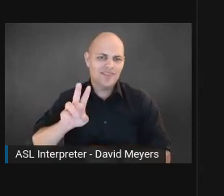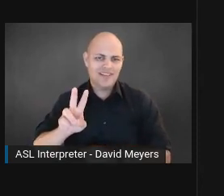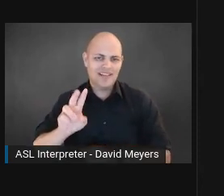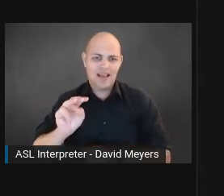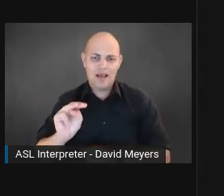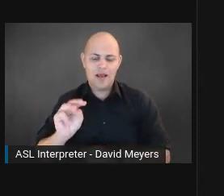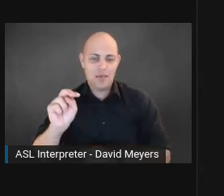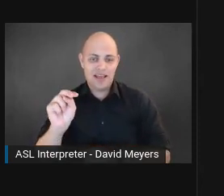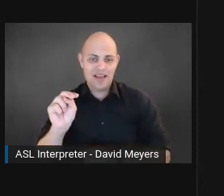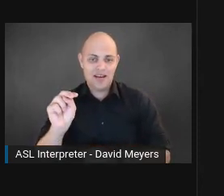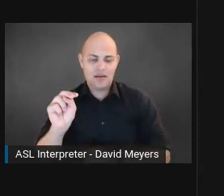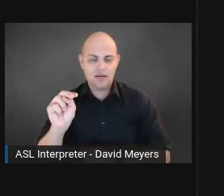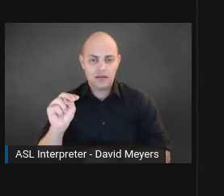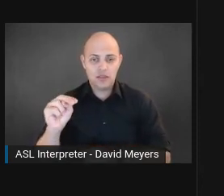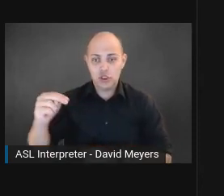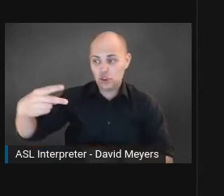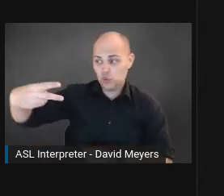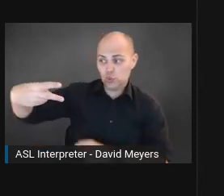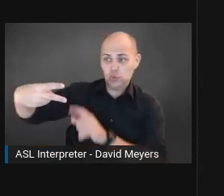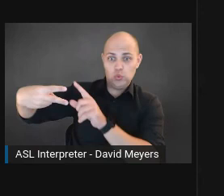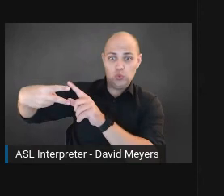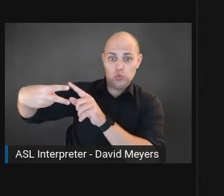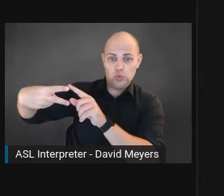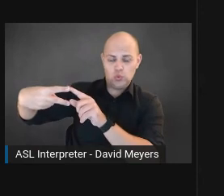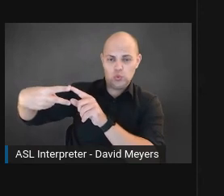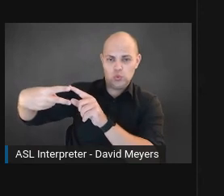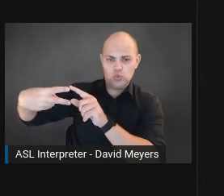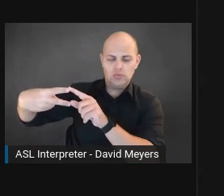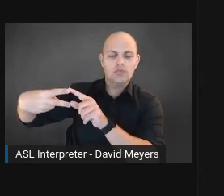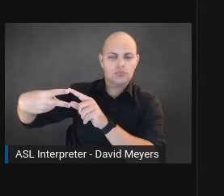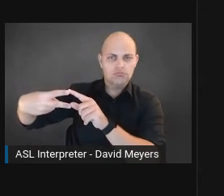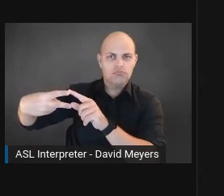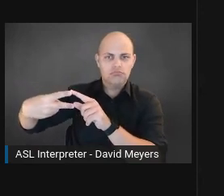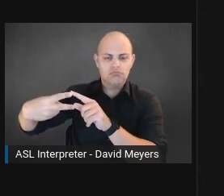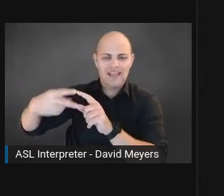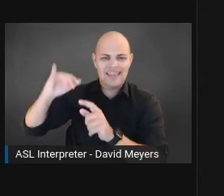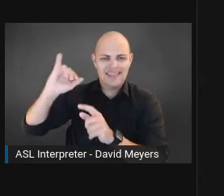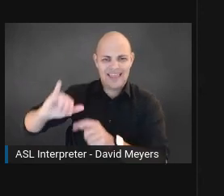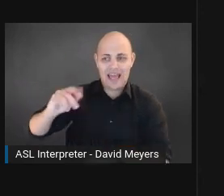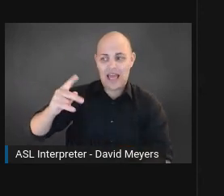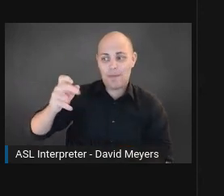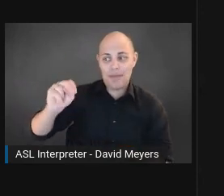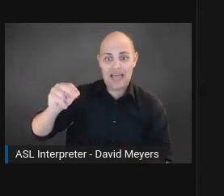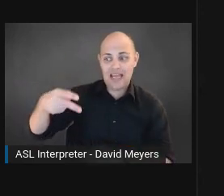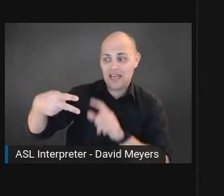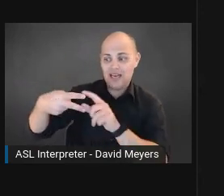Those two pens right there are going to get you all the code that I just shared.